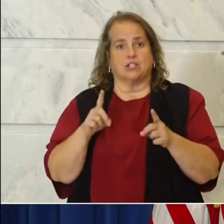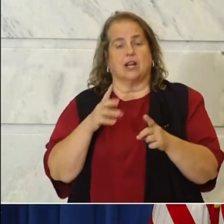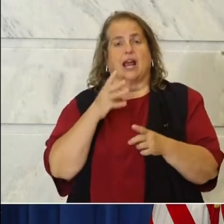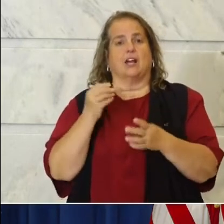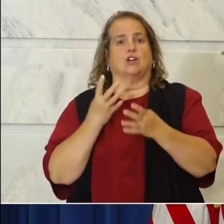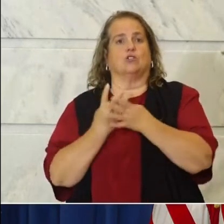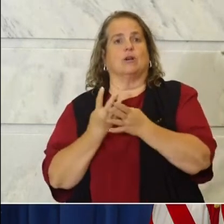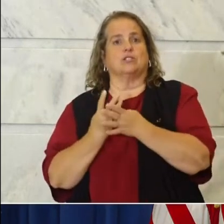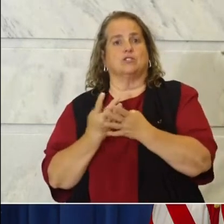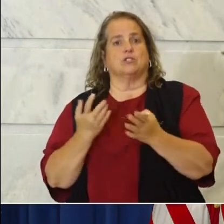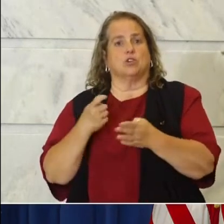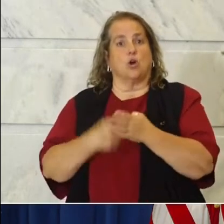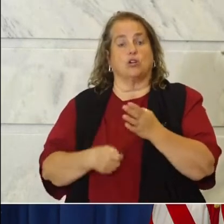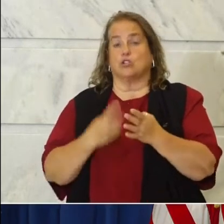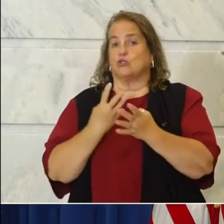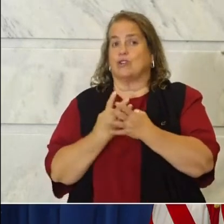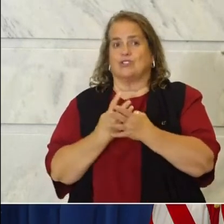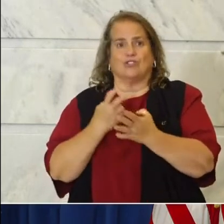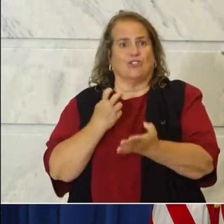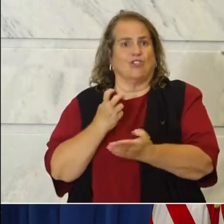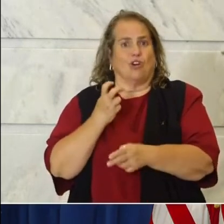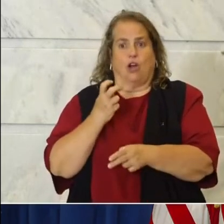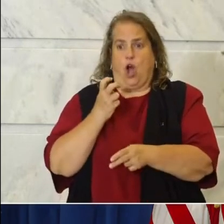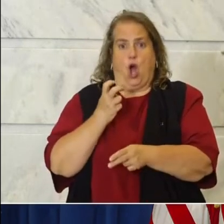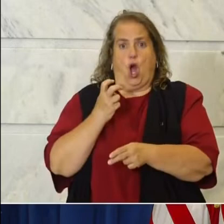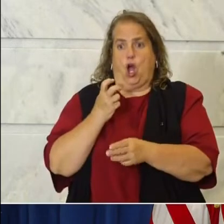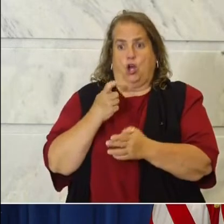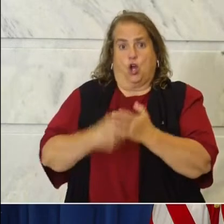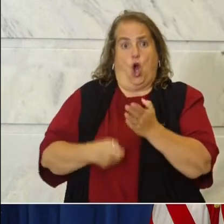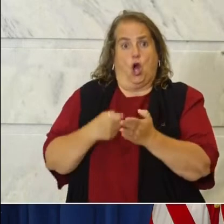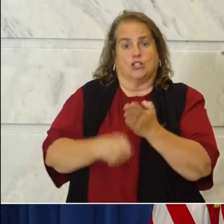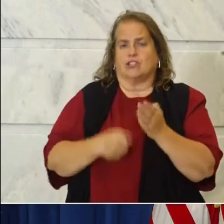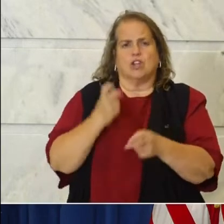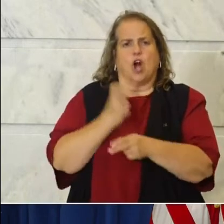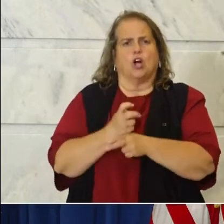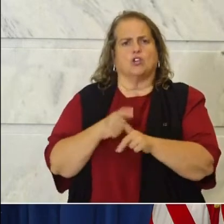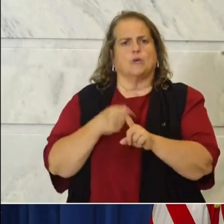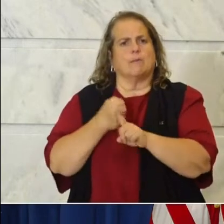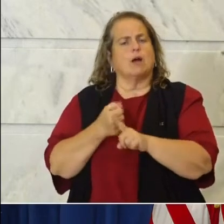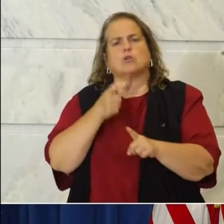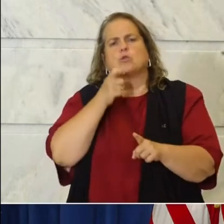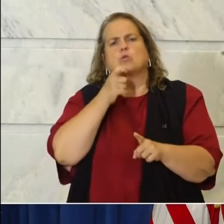corrections costs a really hard impact in any given year. So who pays when we